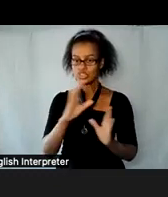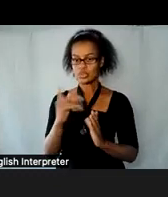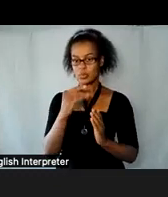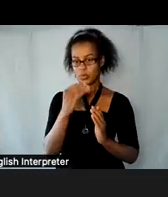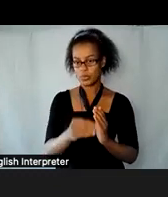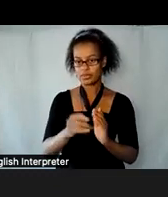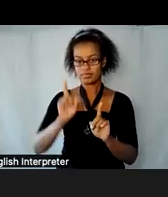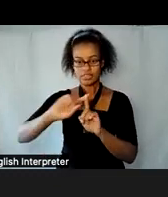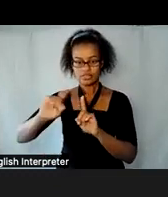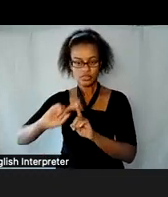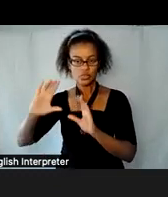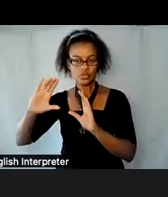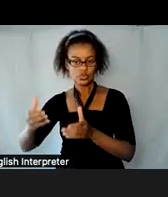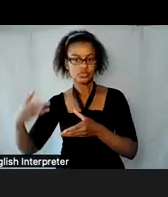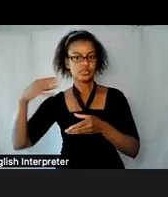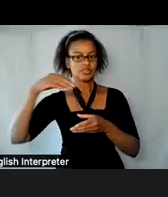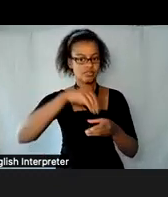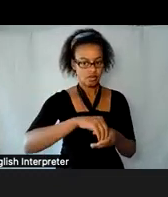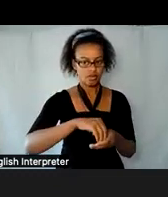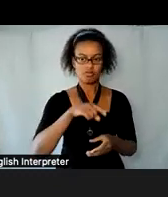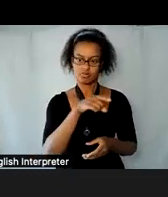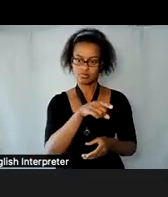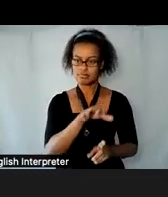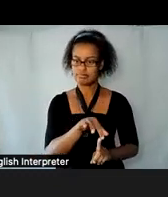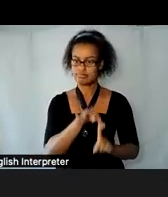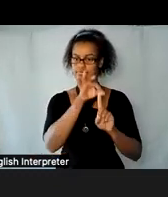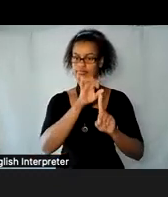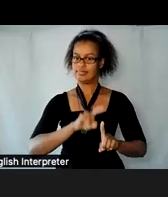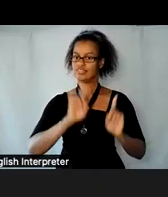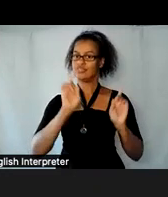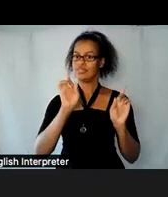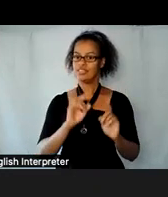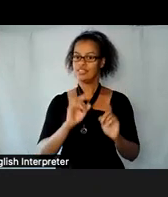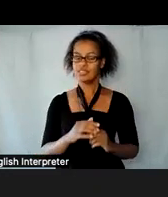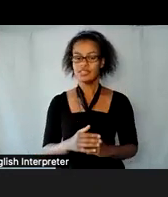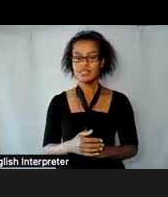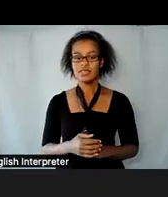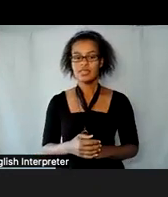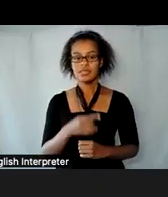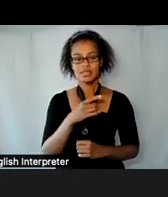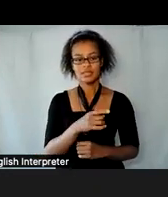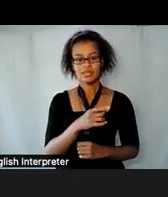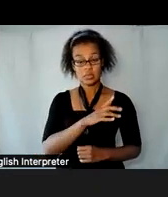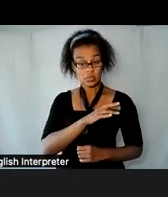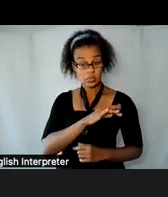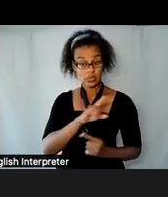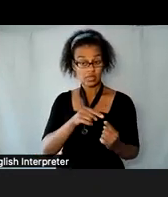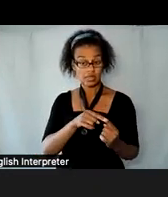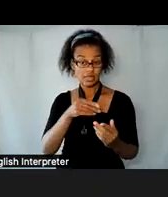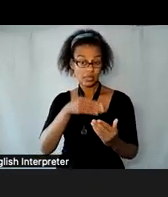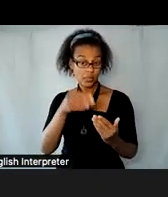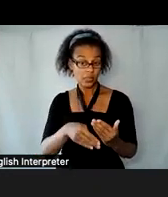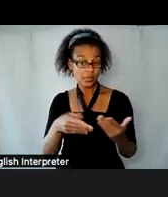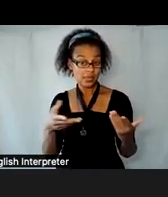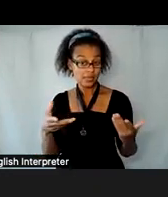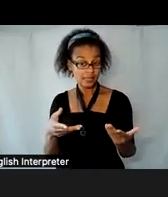And one of actually interesting aspects of this program is that it's one of the few Toronto